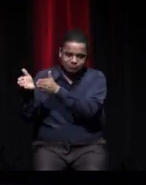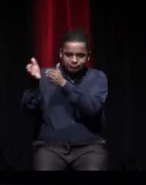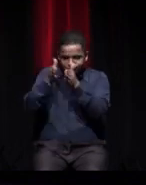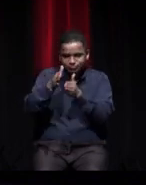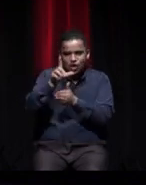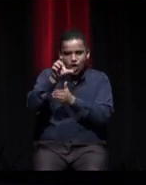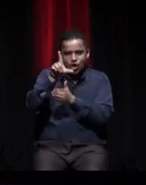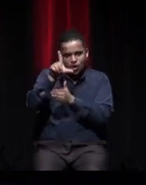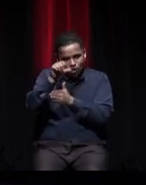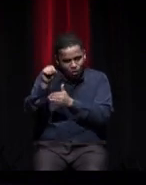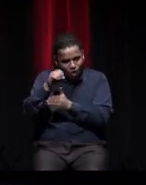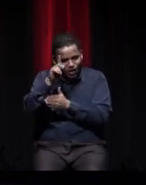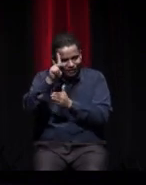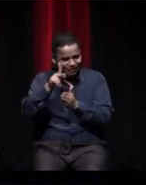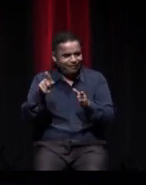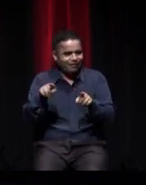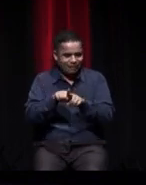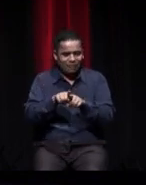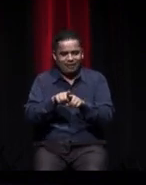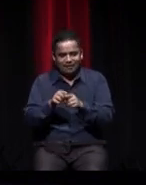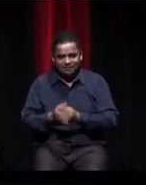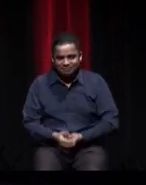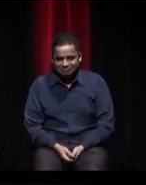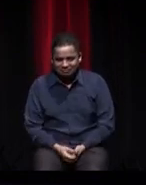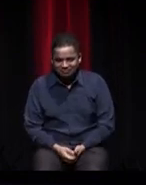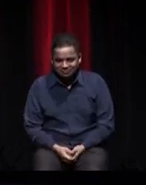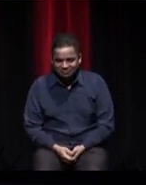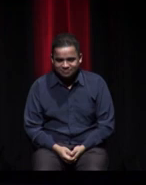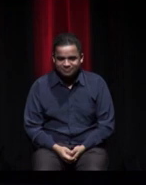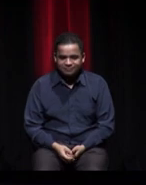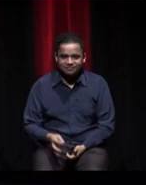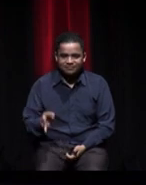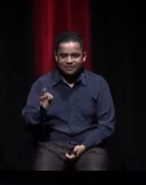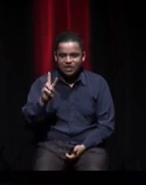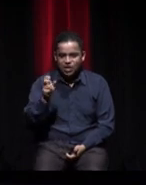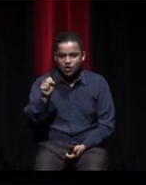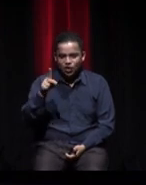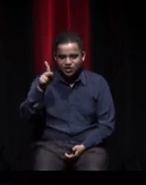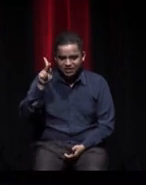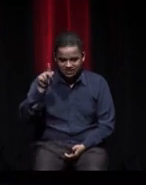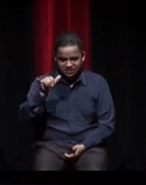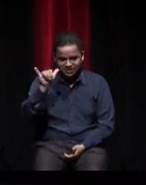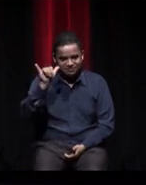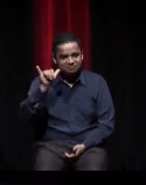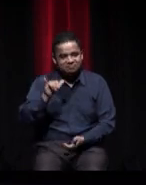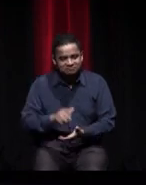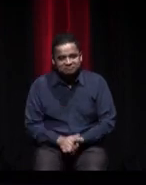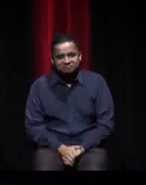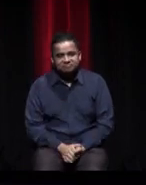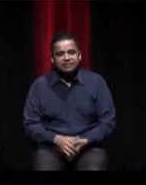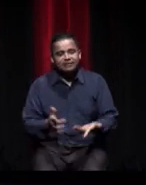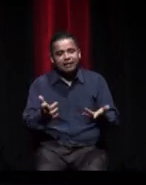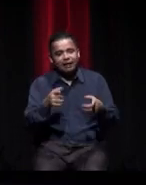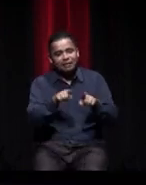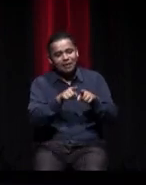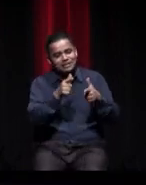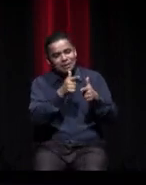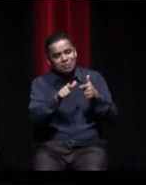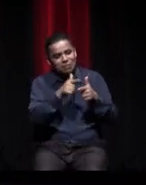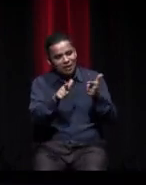but gets to Trotsky, when he revises the place of the press and the problem of freedom for artists.